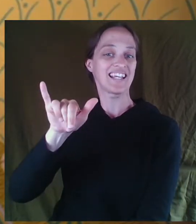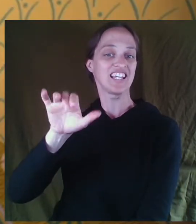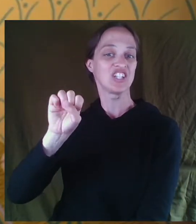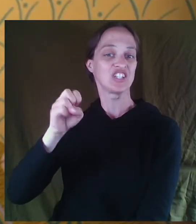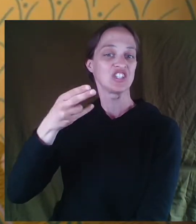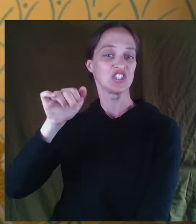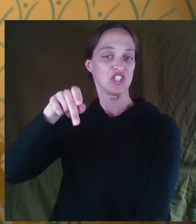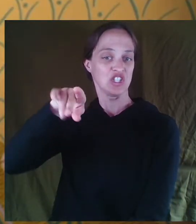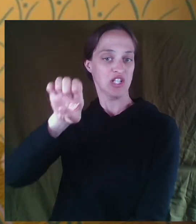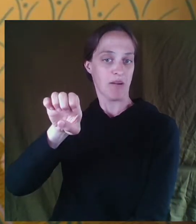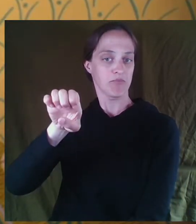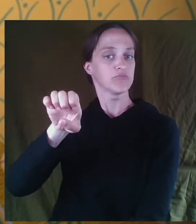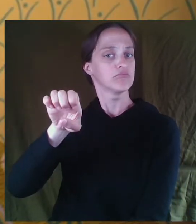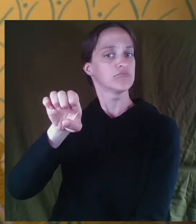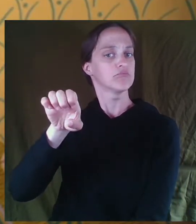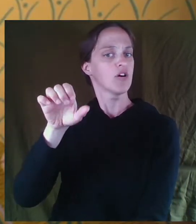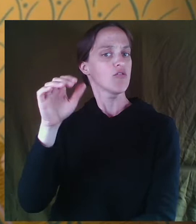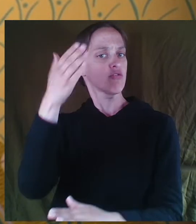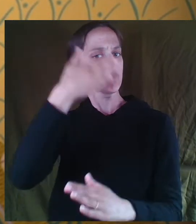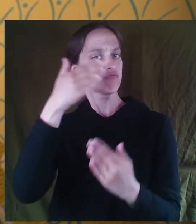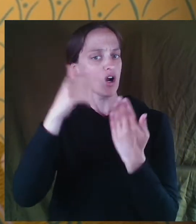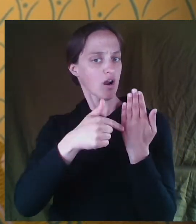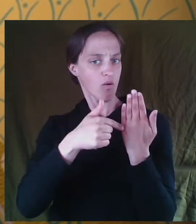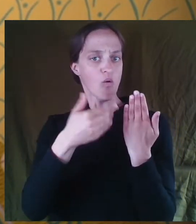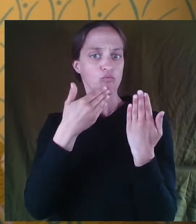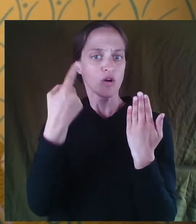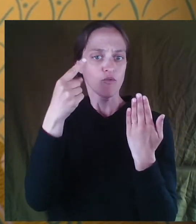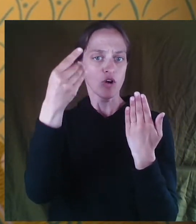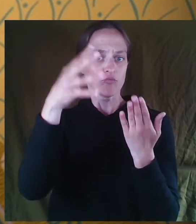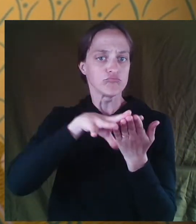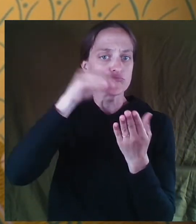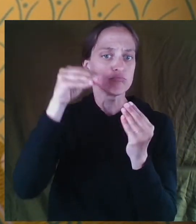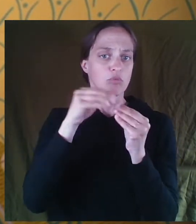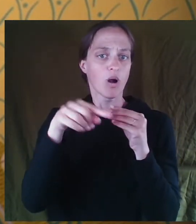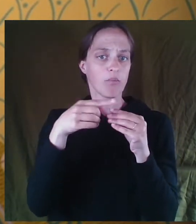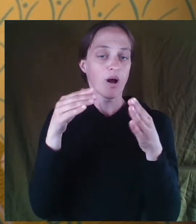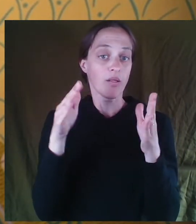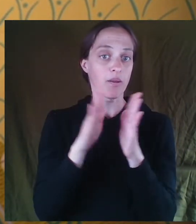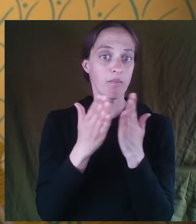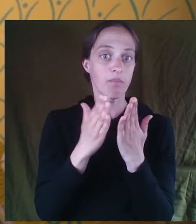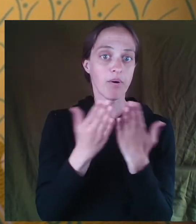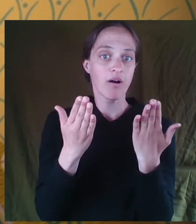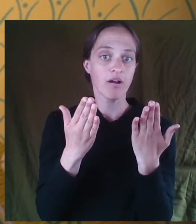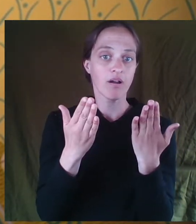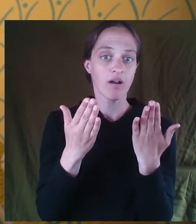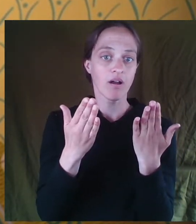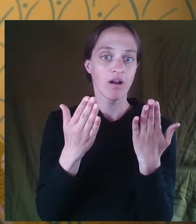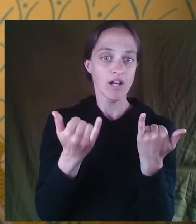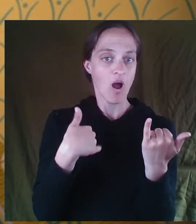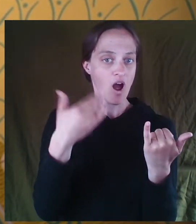what to expect in the book. The front cover's a great place to look, but there's also another place you can look